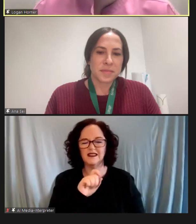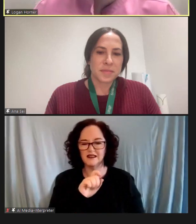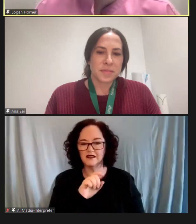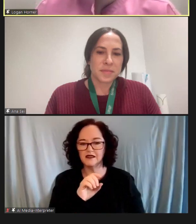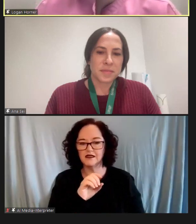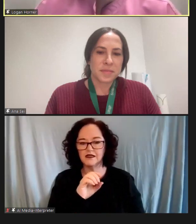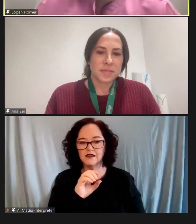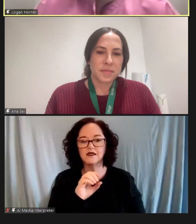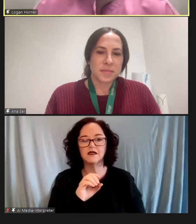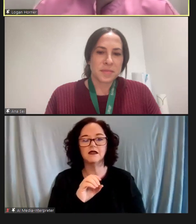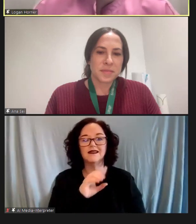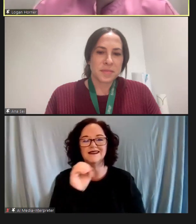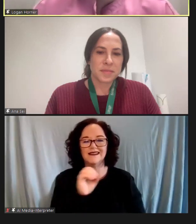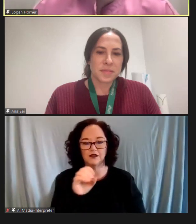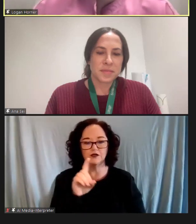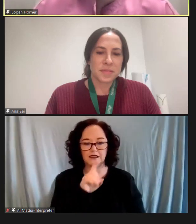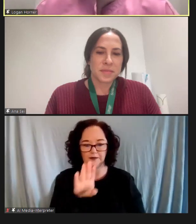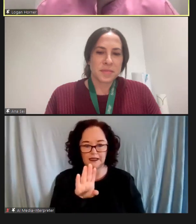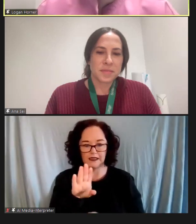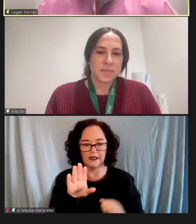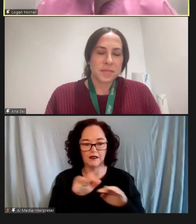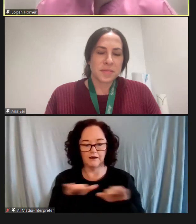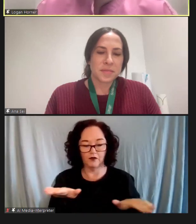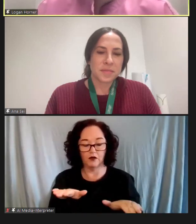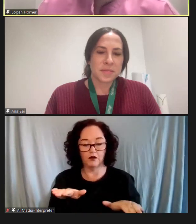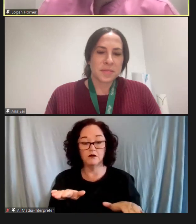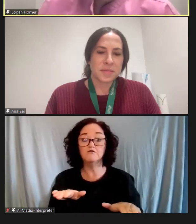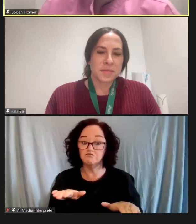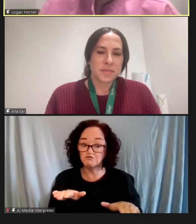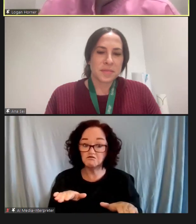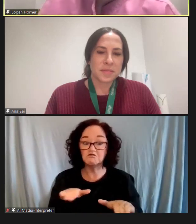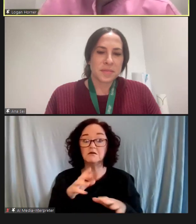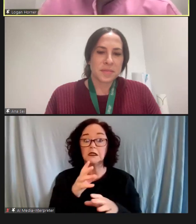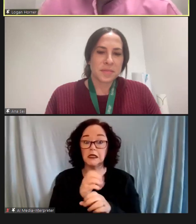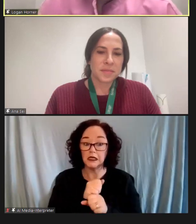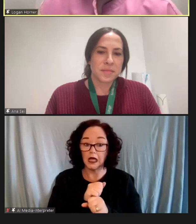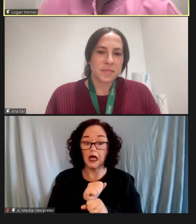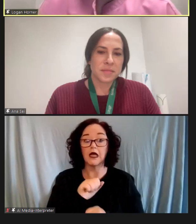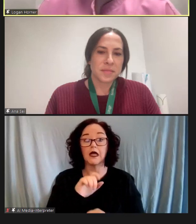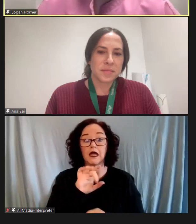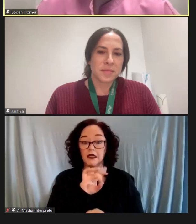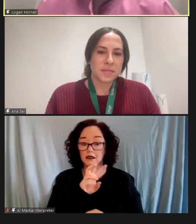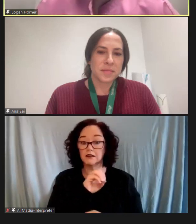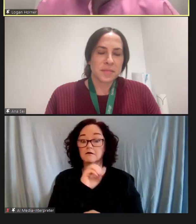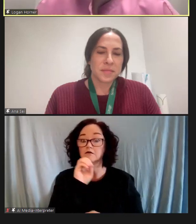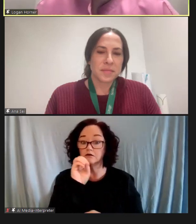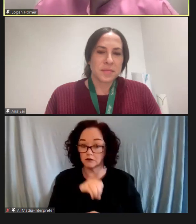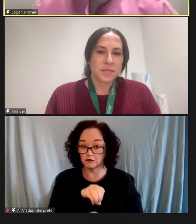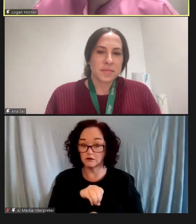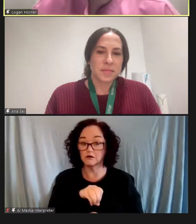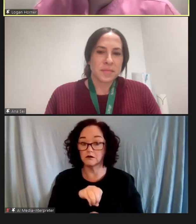with just his Baja on and his right ear